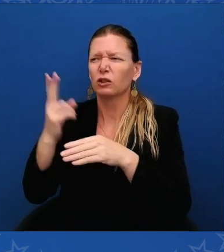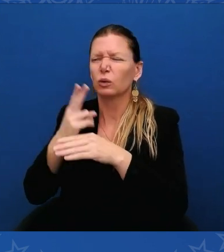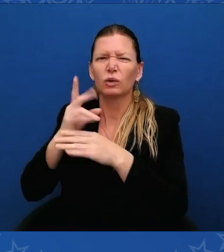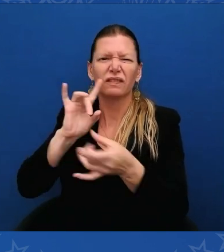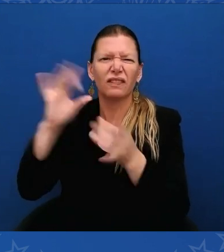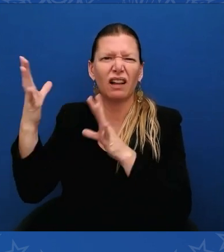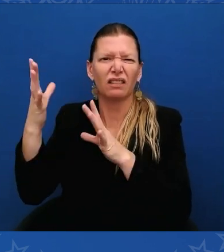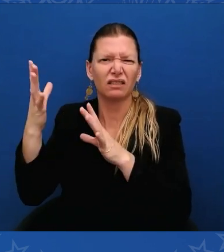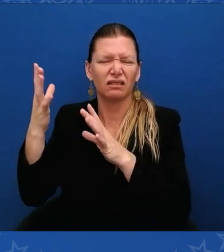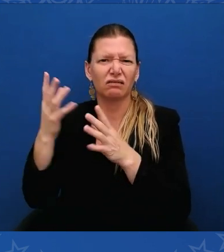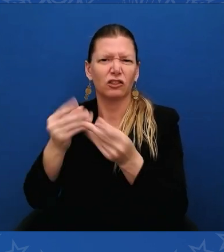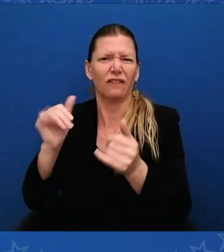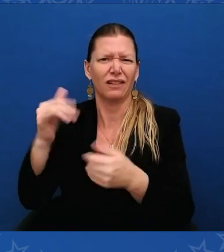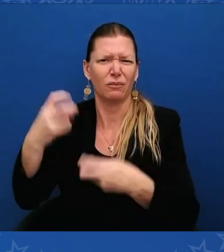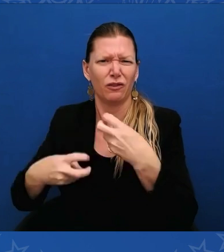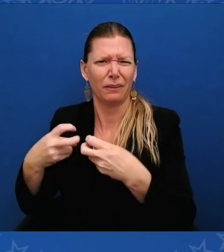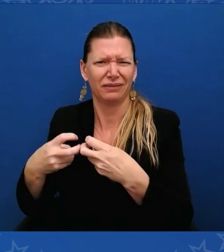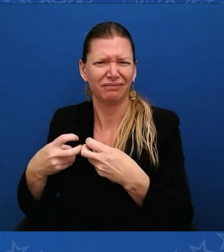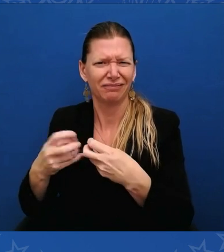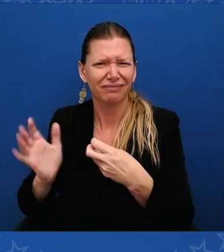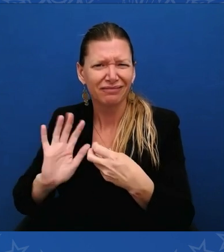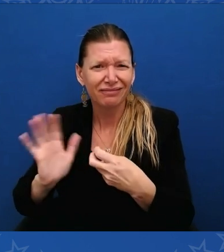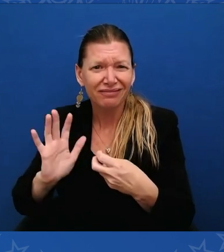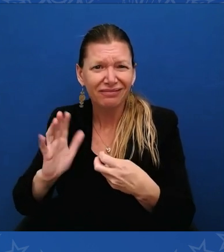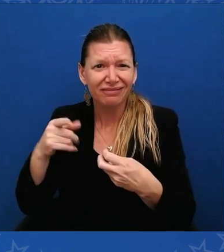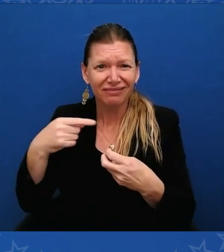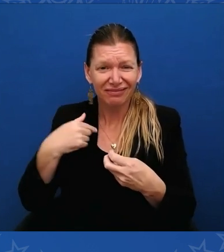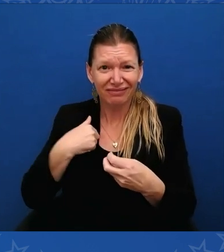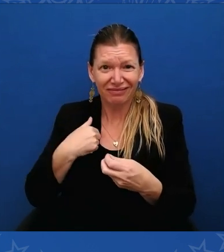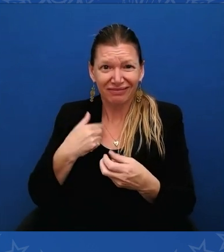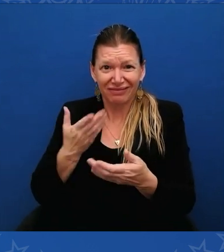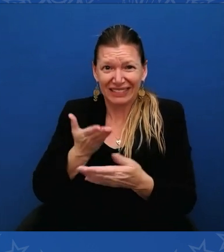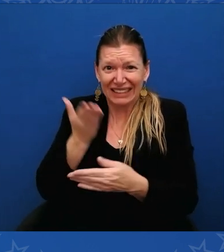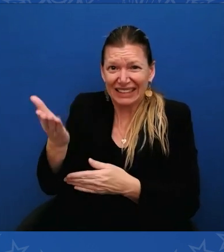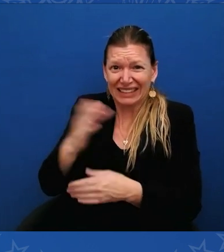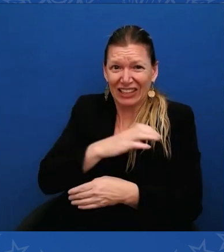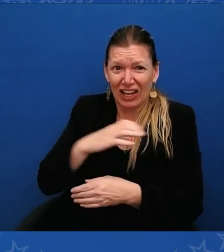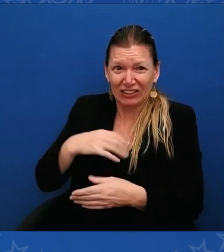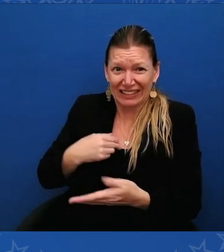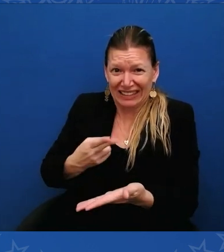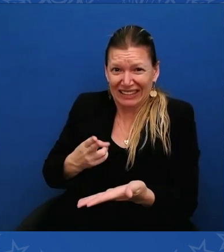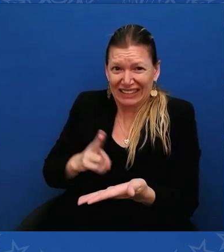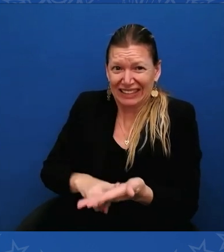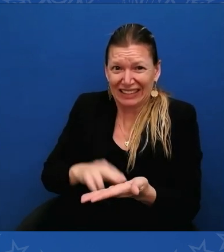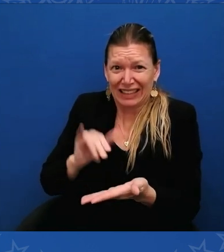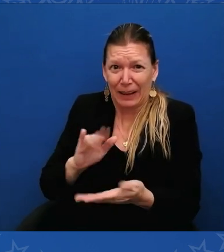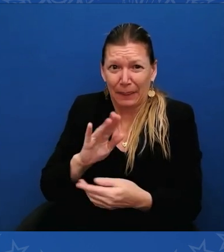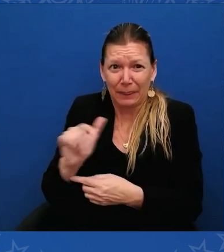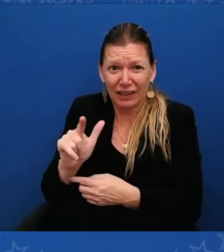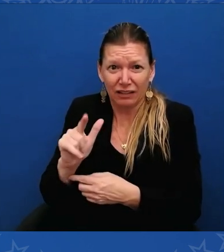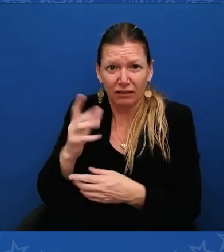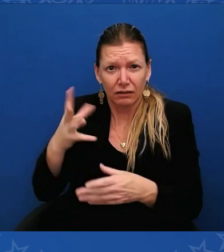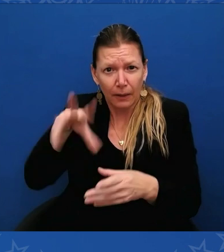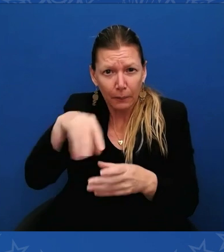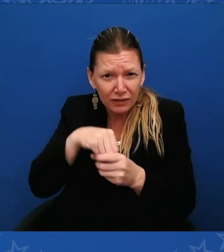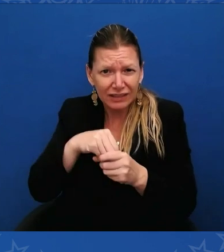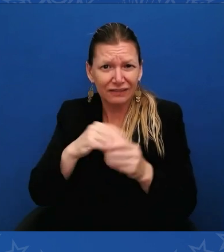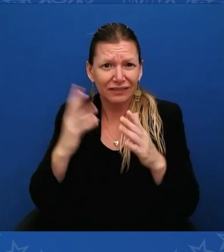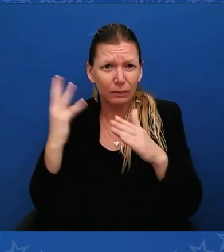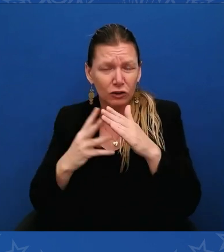I'll work with anyone to get it done. The Statue of Liberty is not a relic of American history. It stands for who we are. That's who we are.